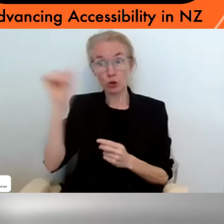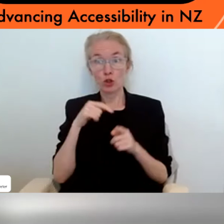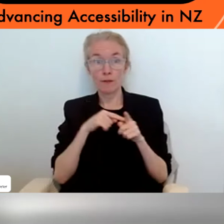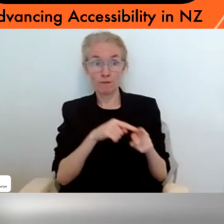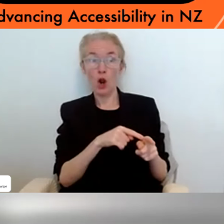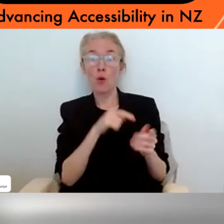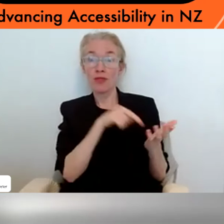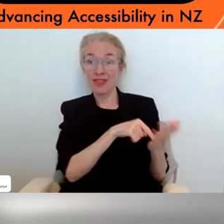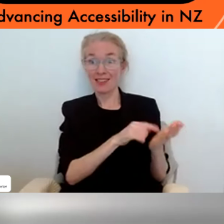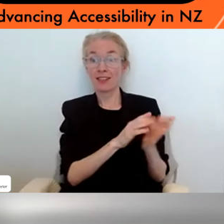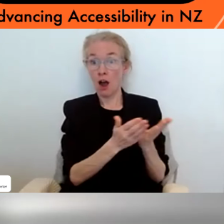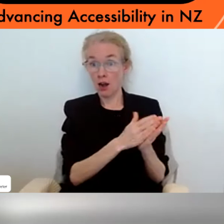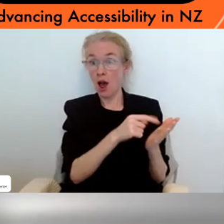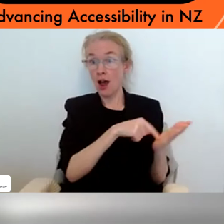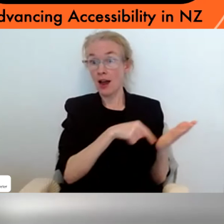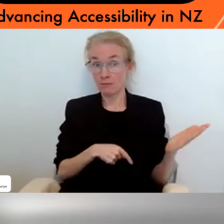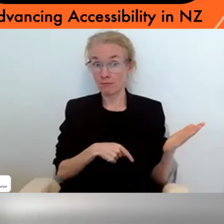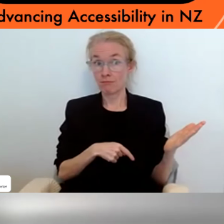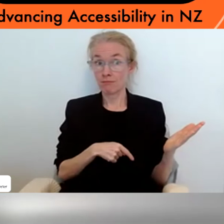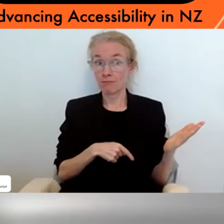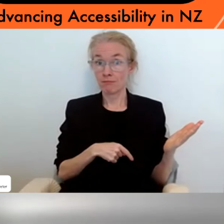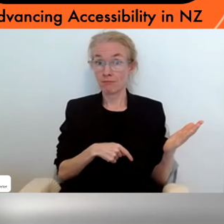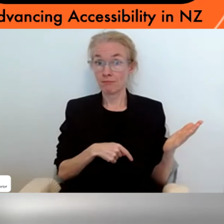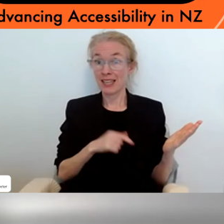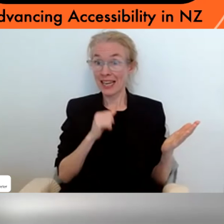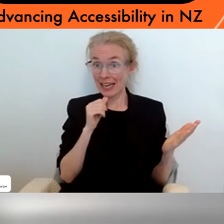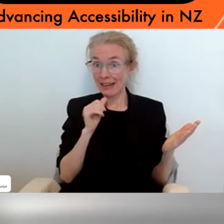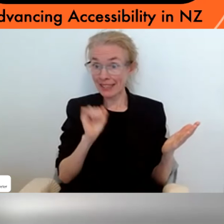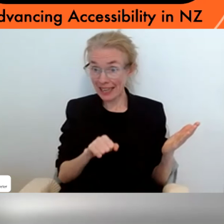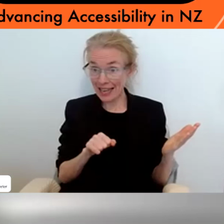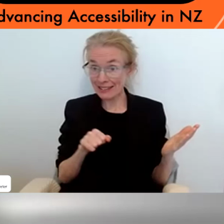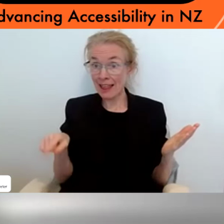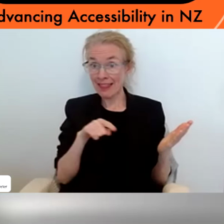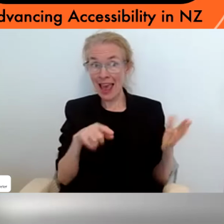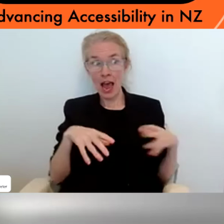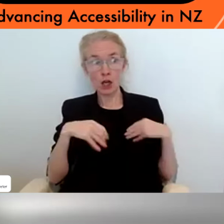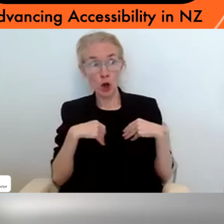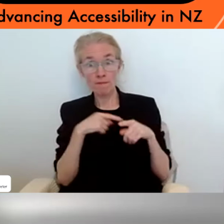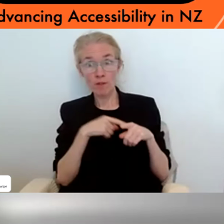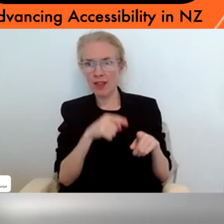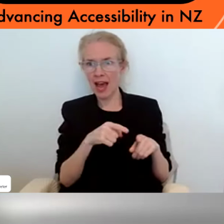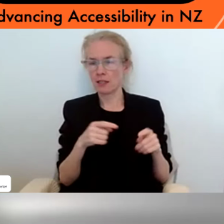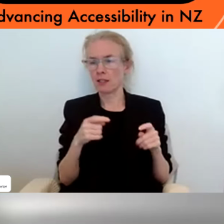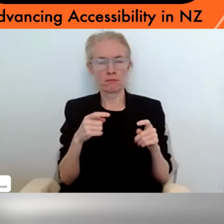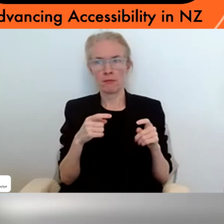would be a small win with that. I still believe we need teeth too,